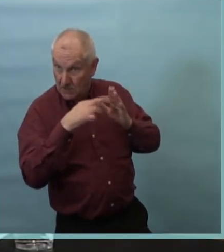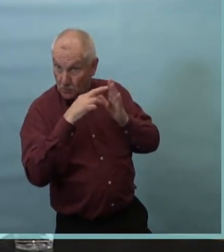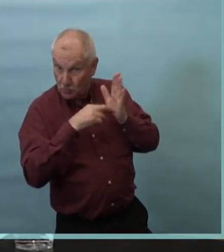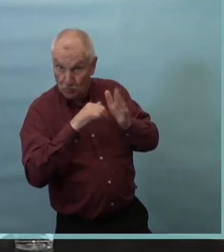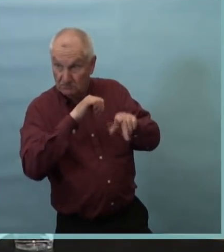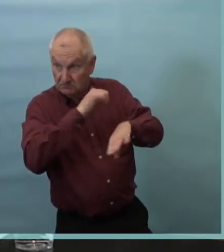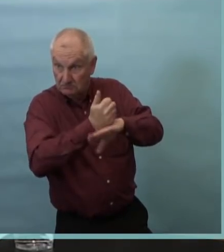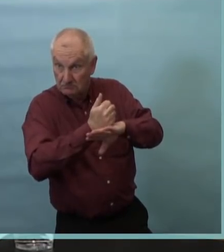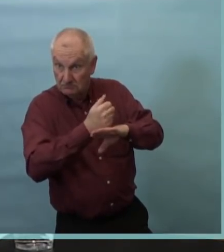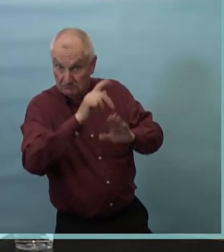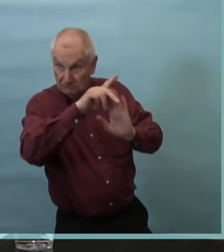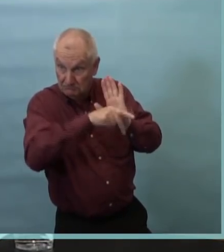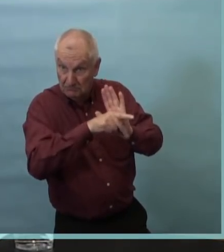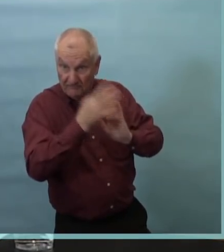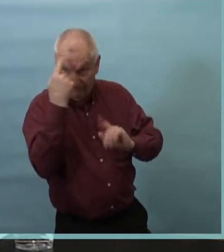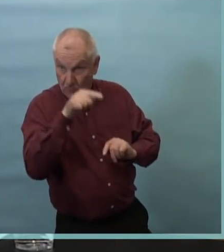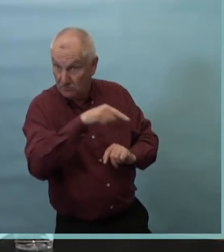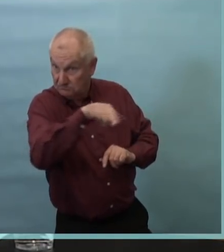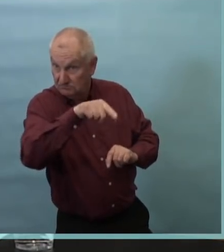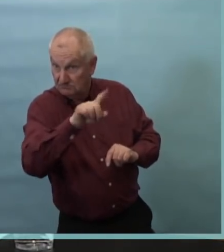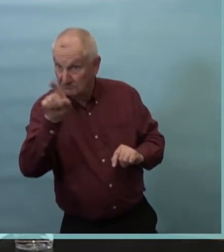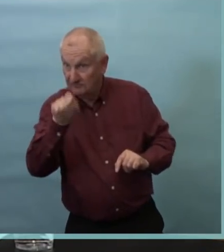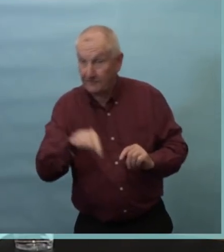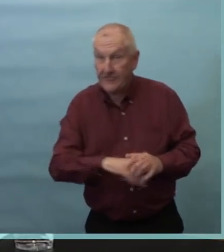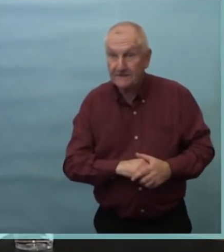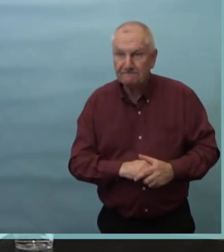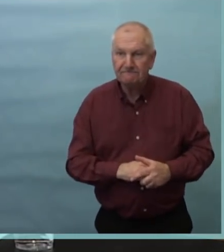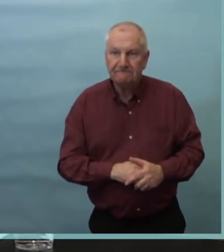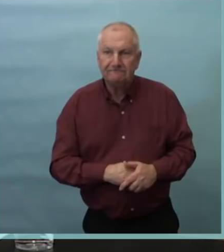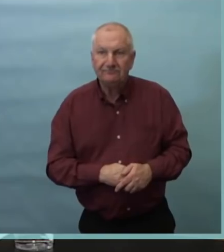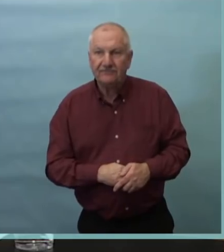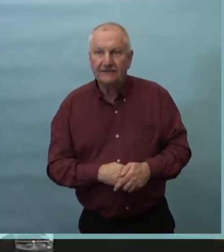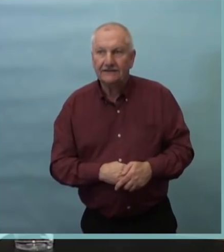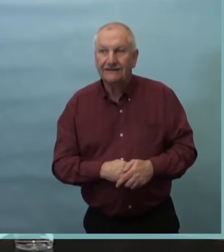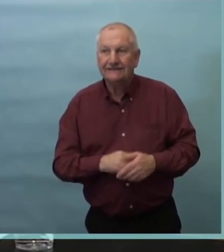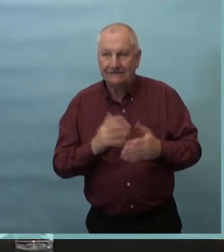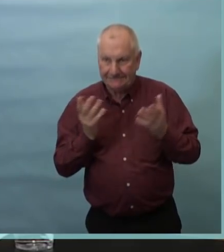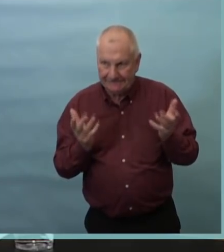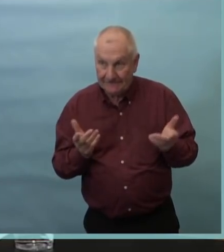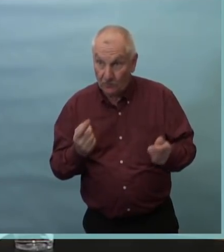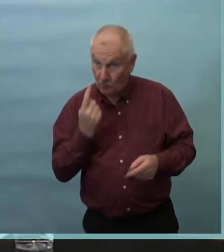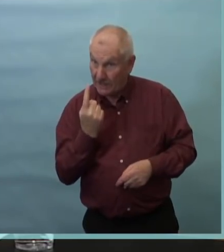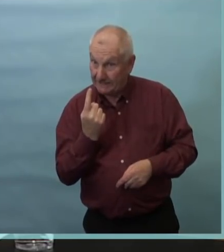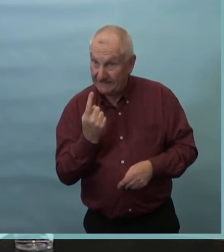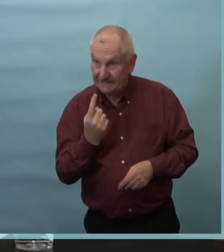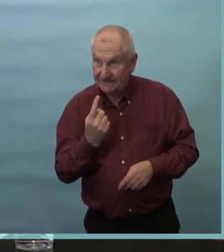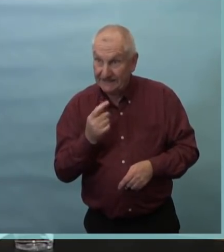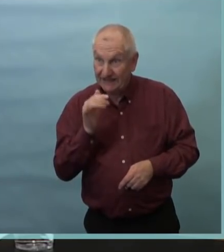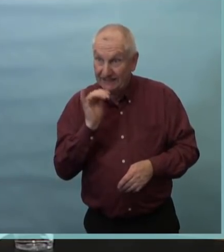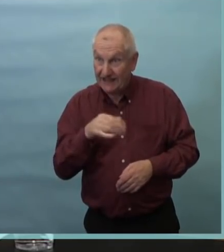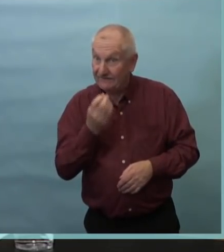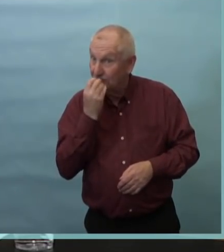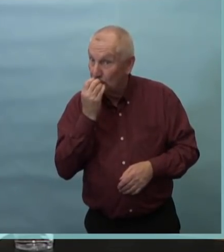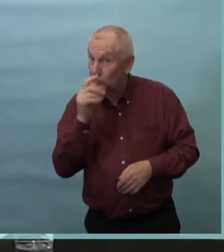areas so the you know one being outdoors is is one factor which reduces some of